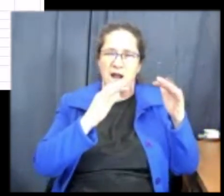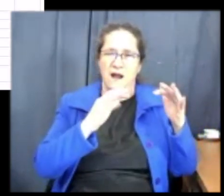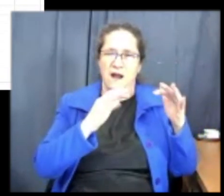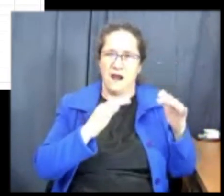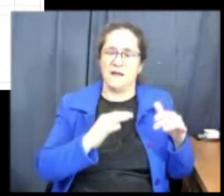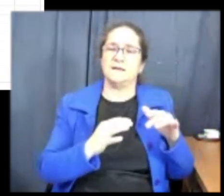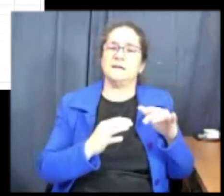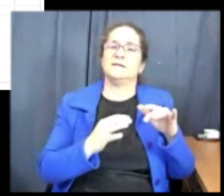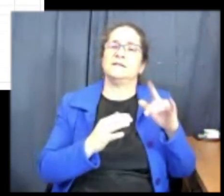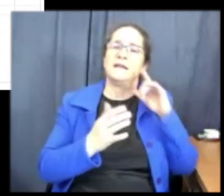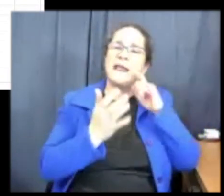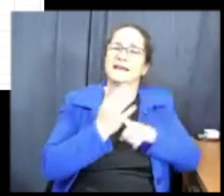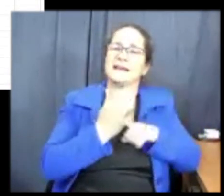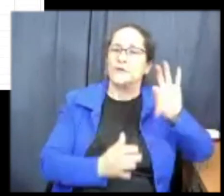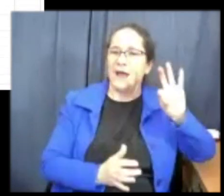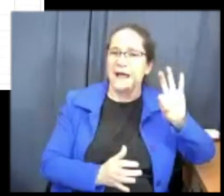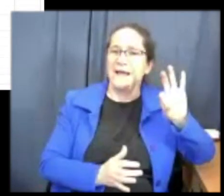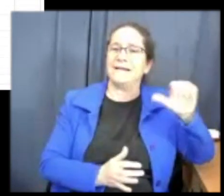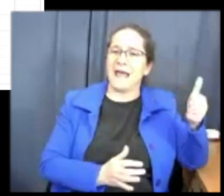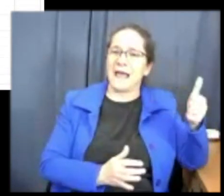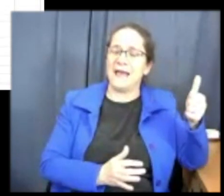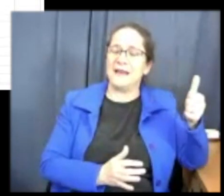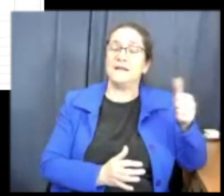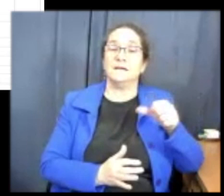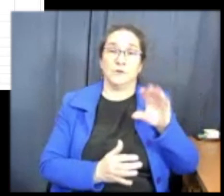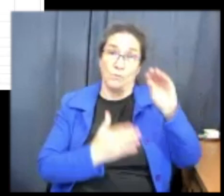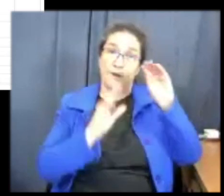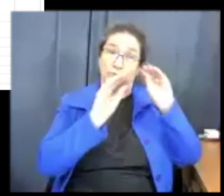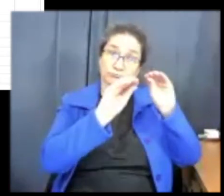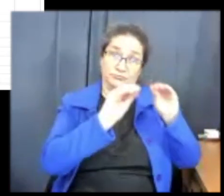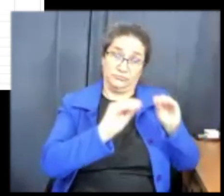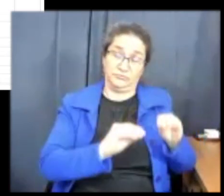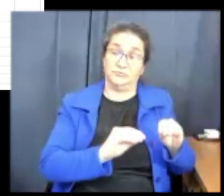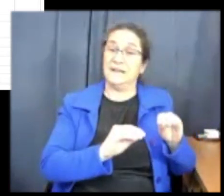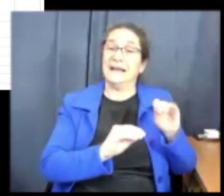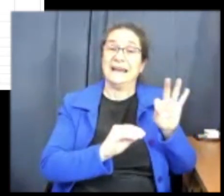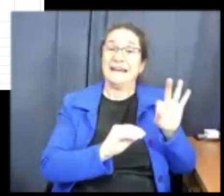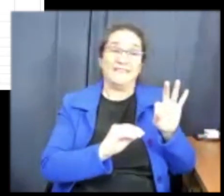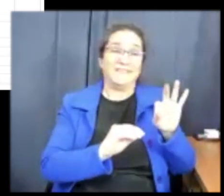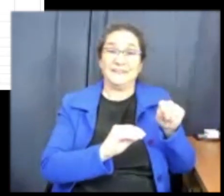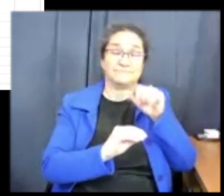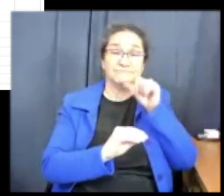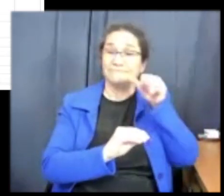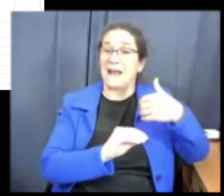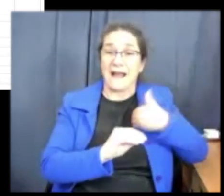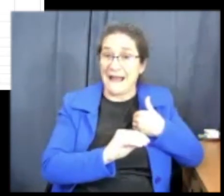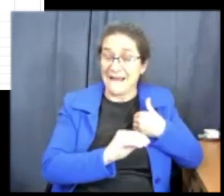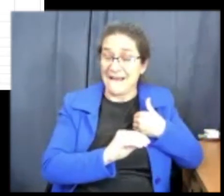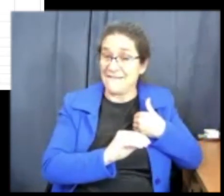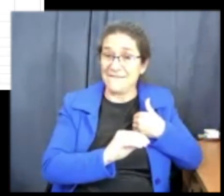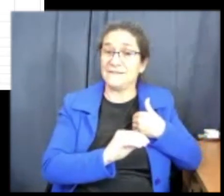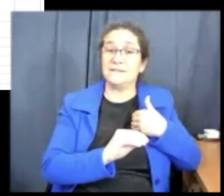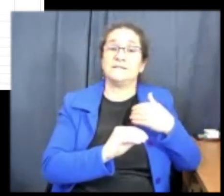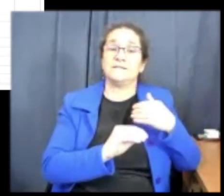And so when you fill this out for yourself you would just grey out the ones that do not work for your district.